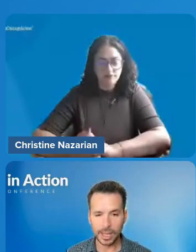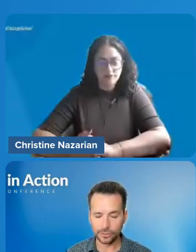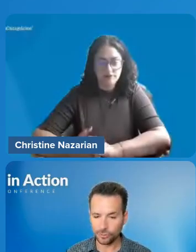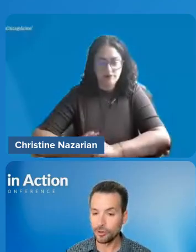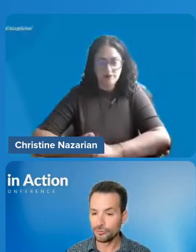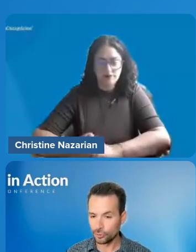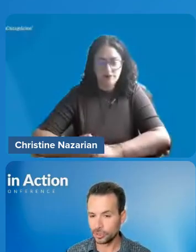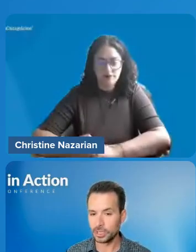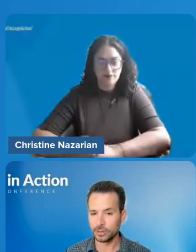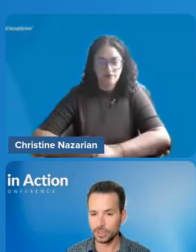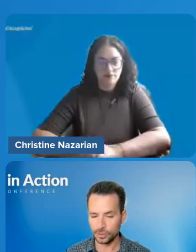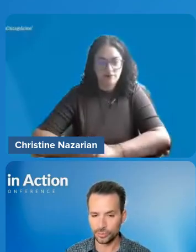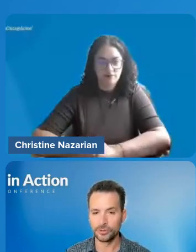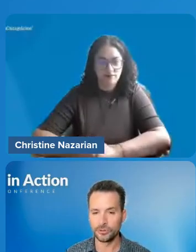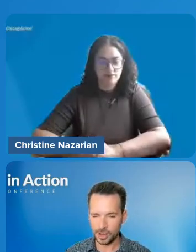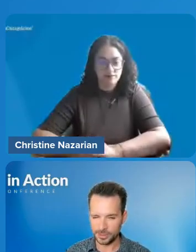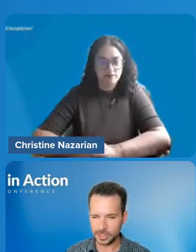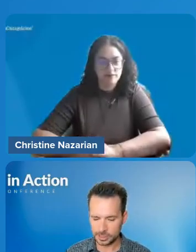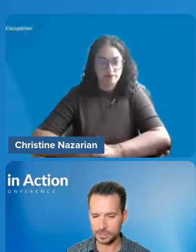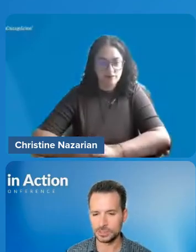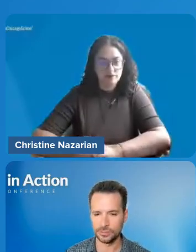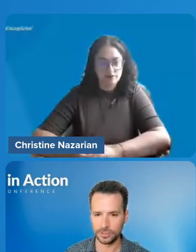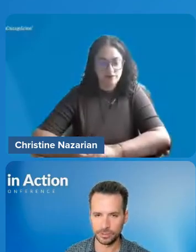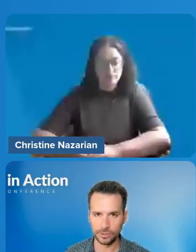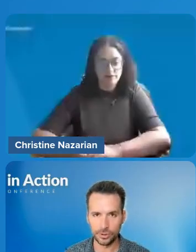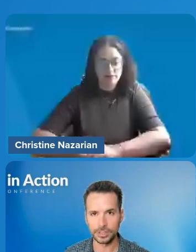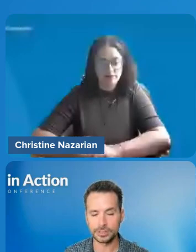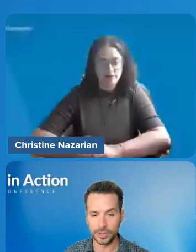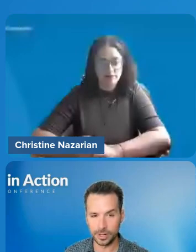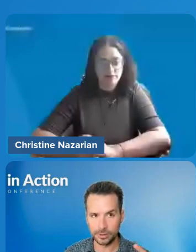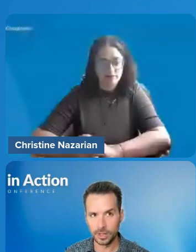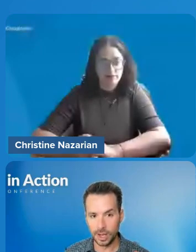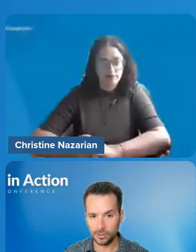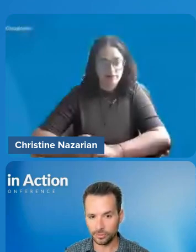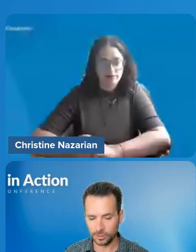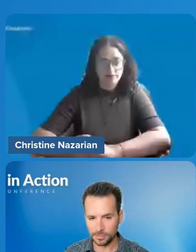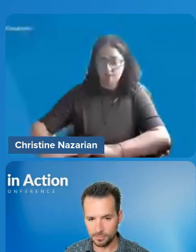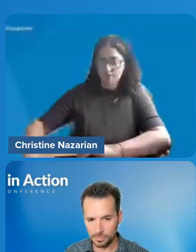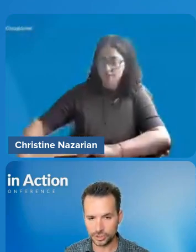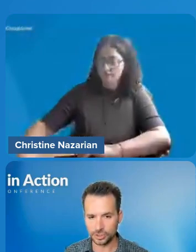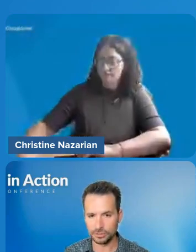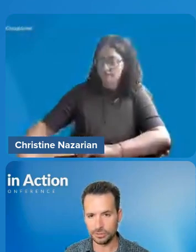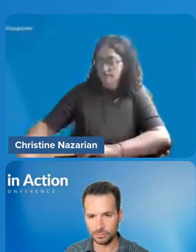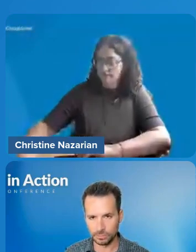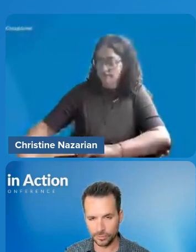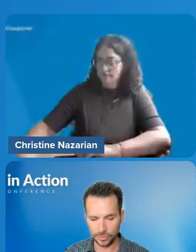And so it's unfolding in real time. And that's the piece to really notice. And then I'll mention even when that's